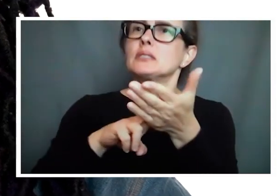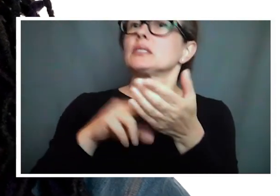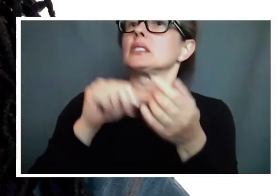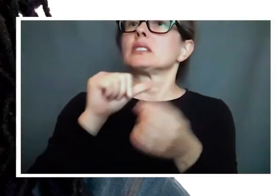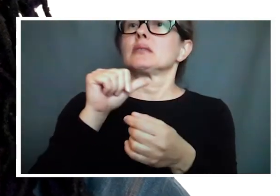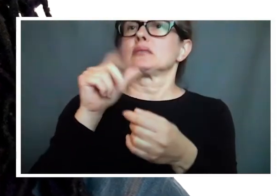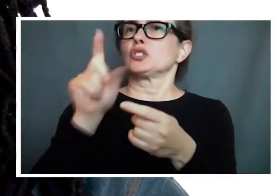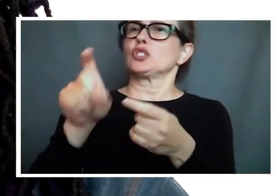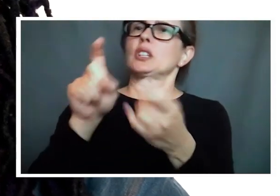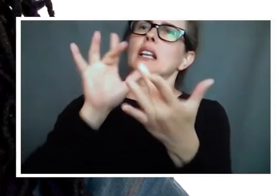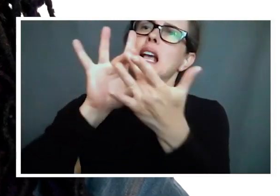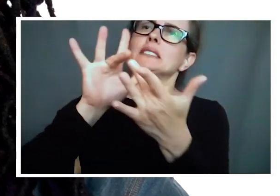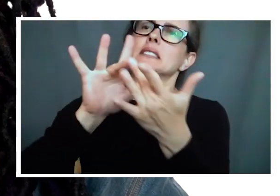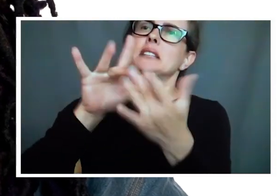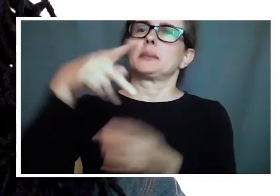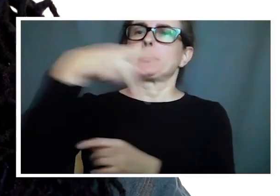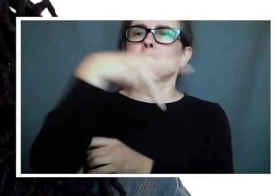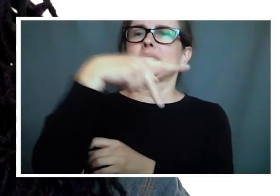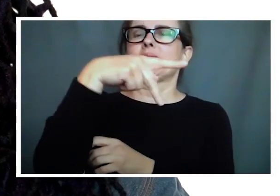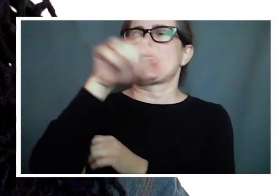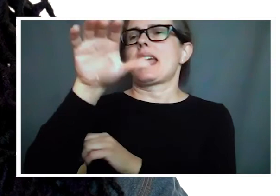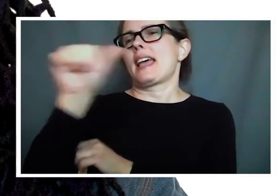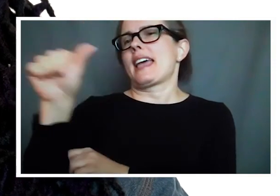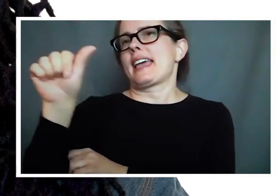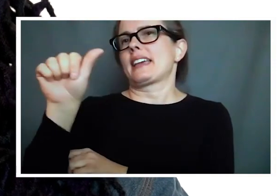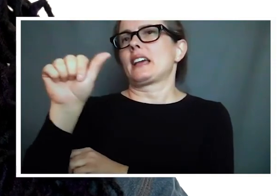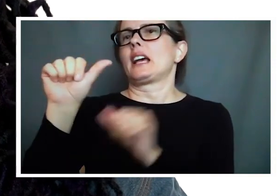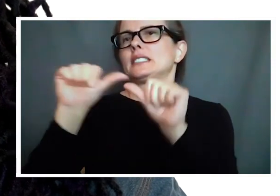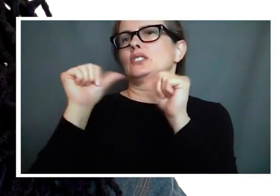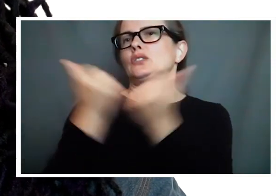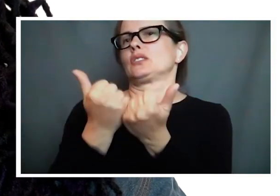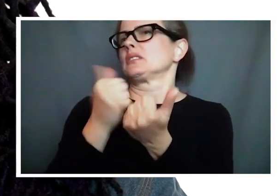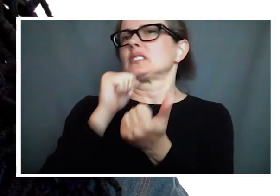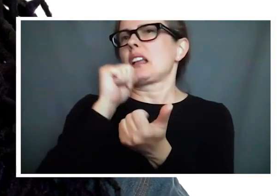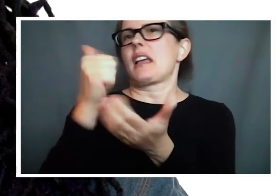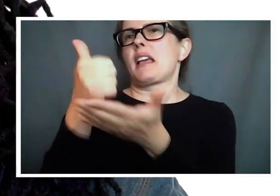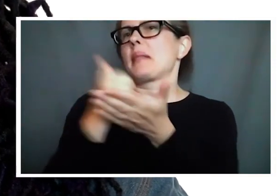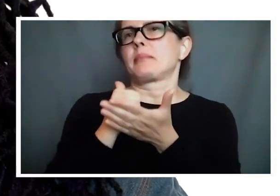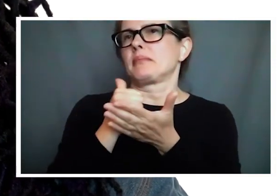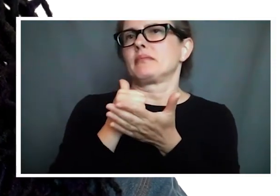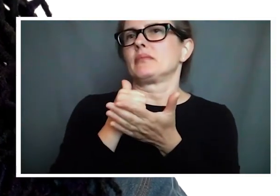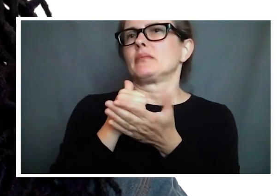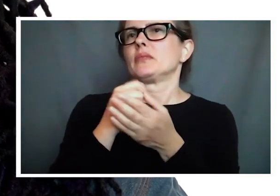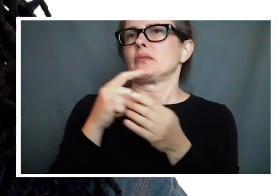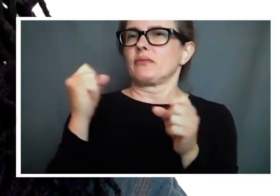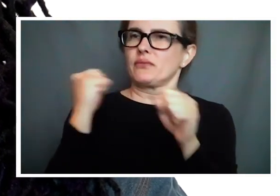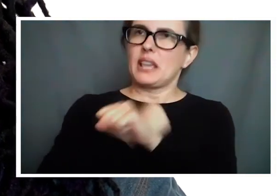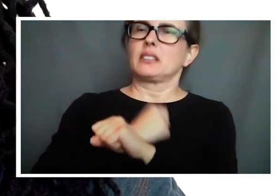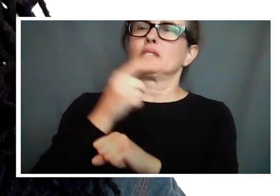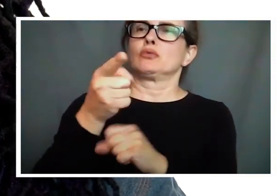But it could help make certain parts easier. Each state has a Protection and Advocacy agency that exists to protect the rights of people with disabilities.